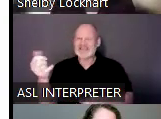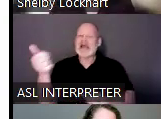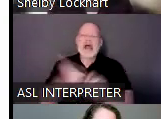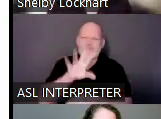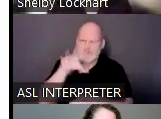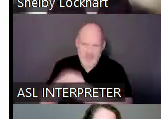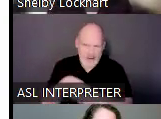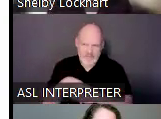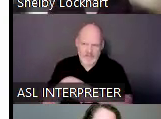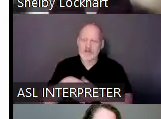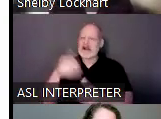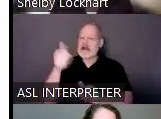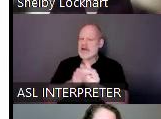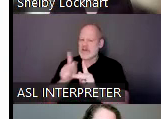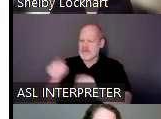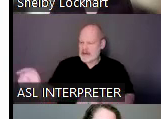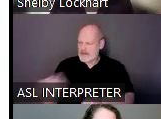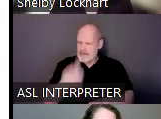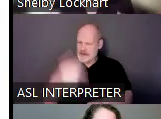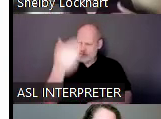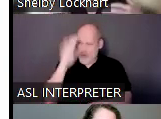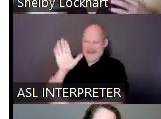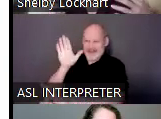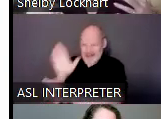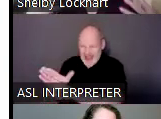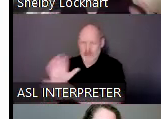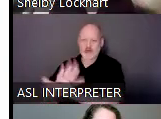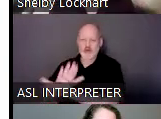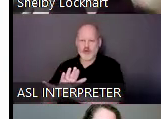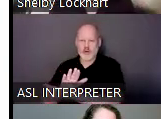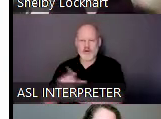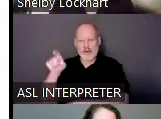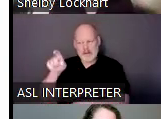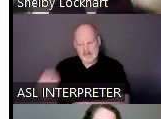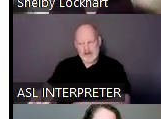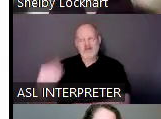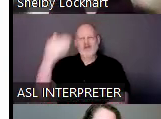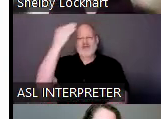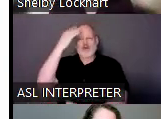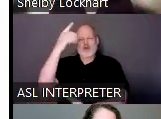got to know their current reality in their school. They need to know what is needed and